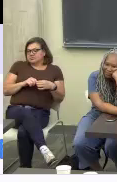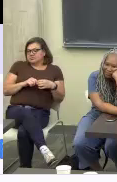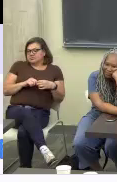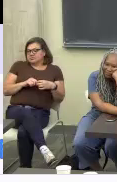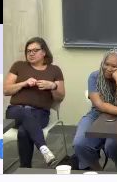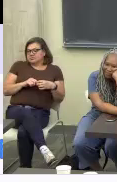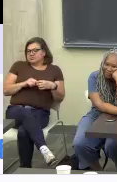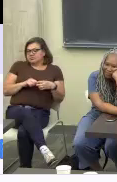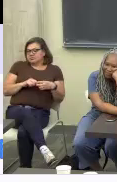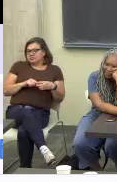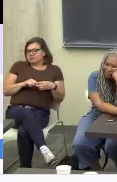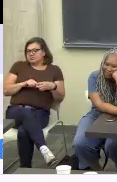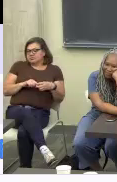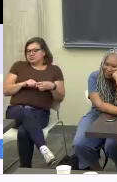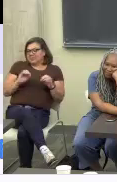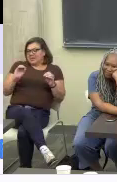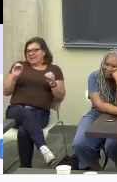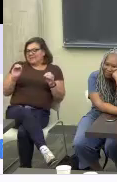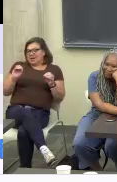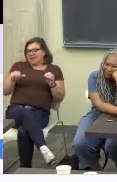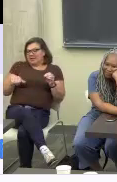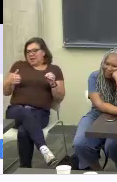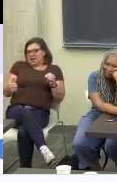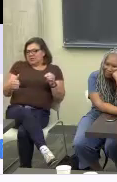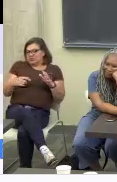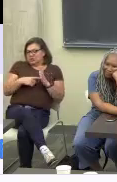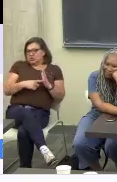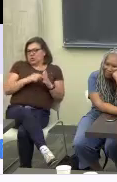but also it kind of just shows the world you want to exist like you just make the world